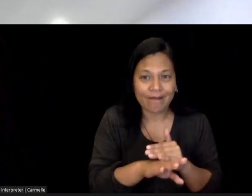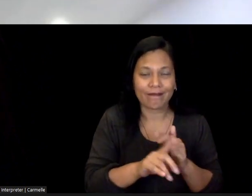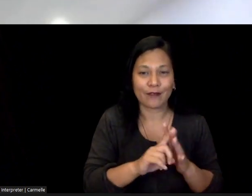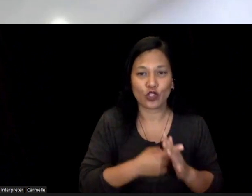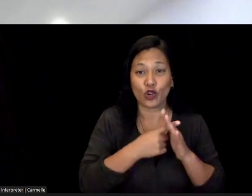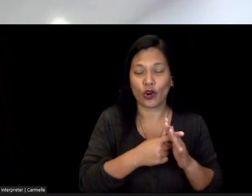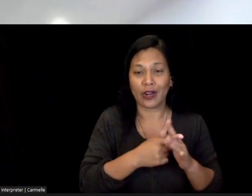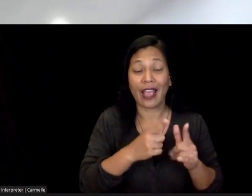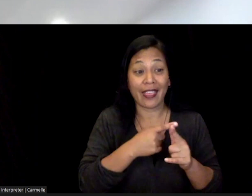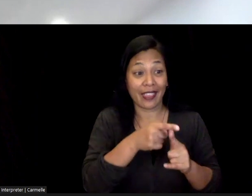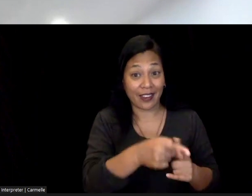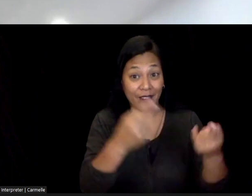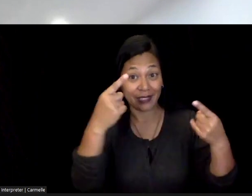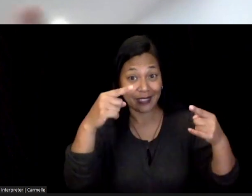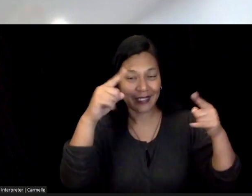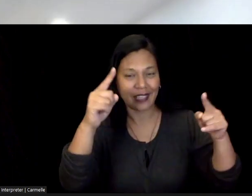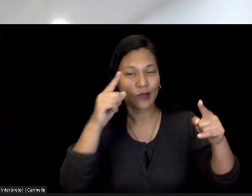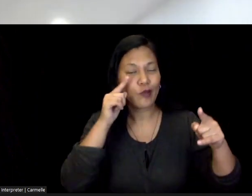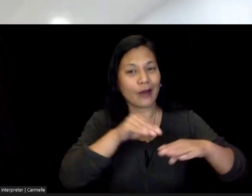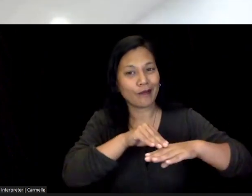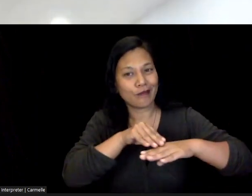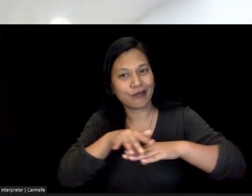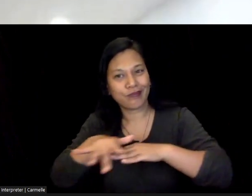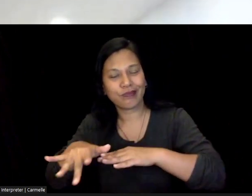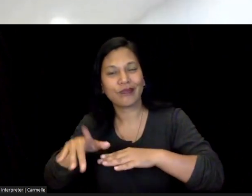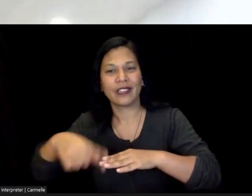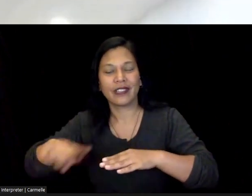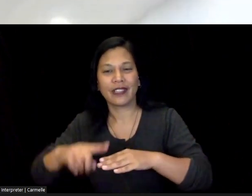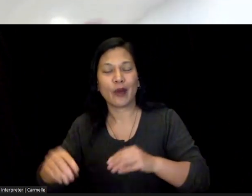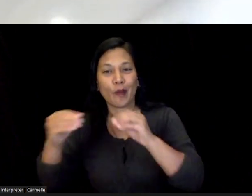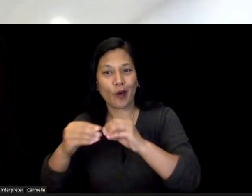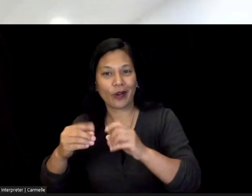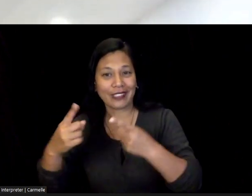and then that's success will lean into and beget more success.